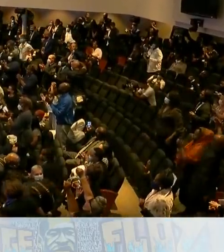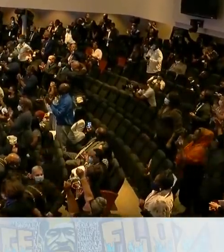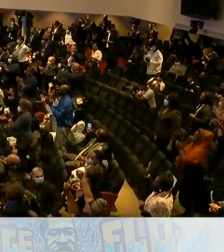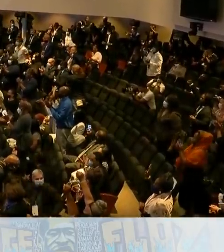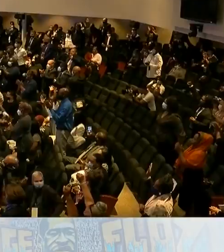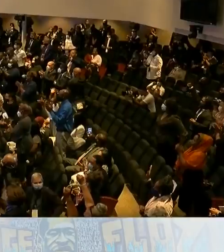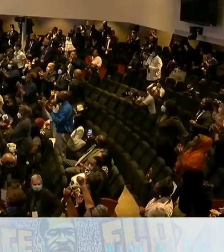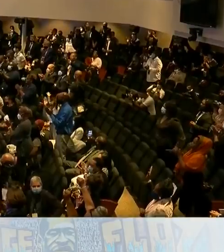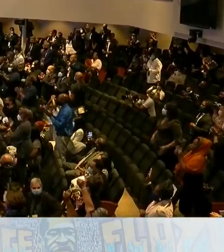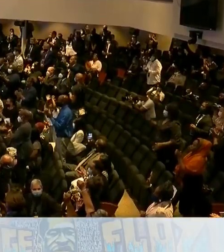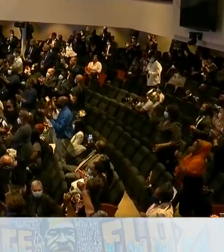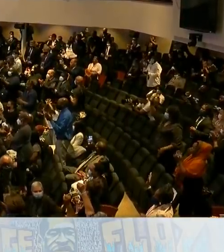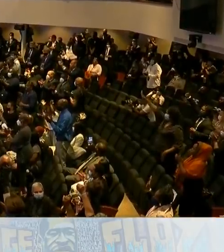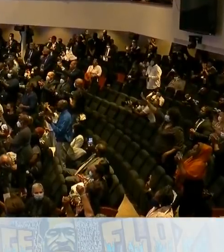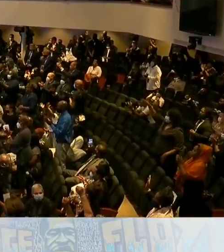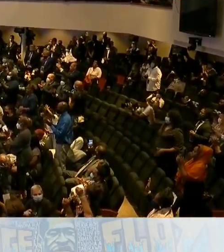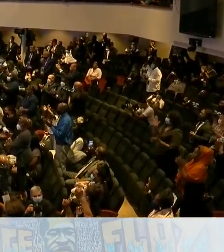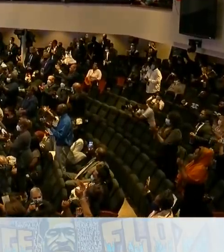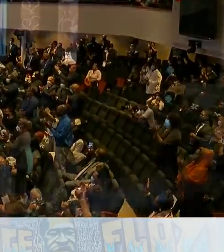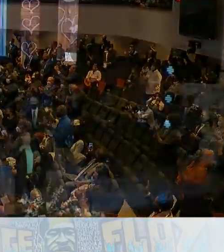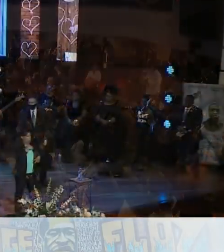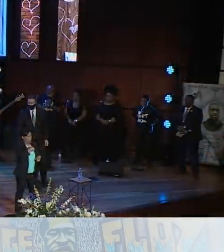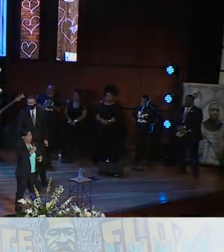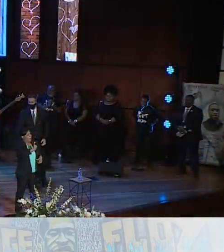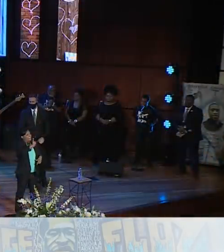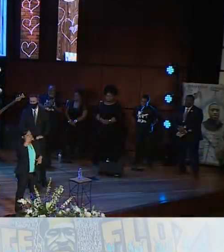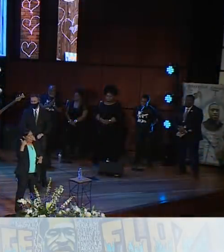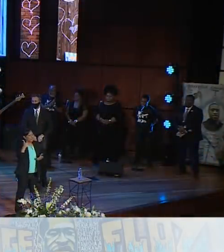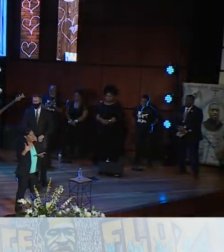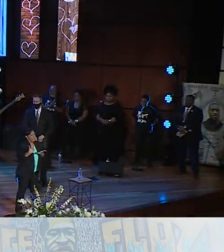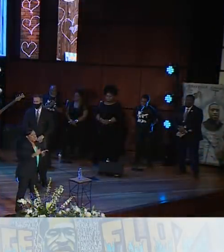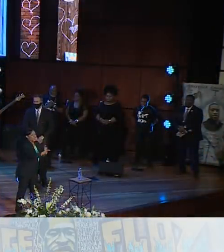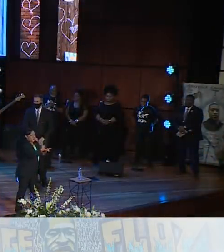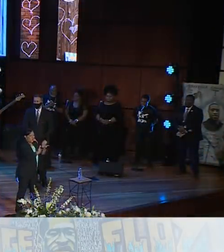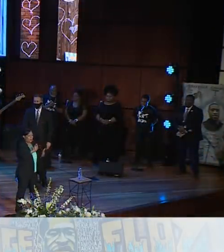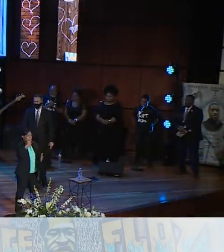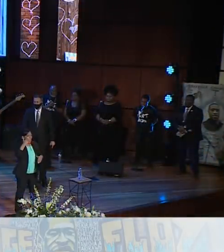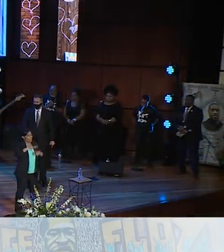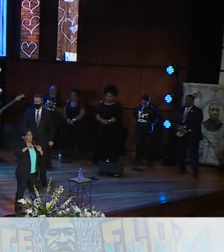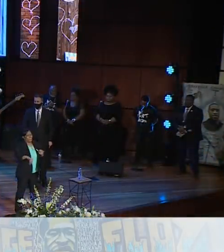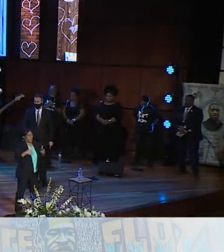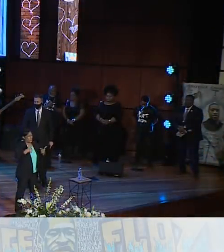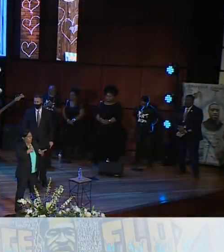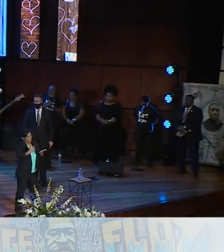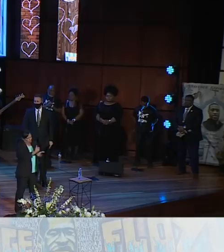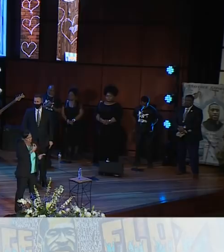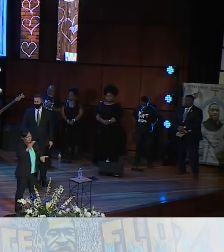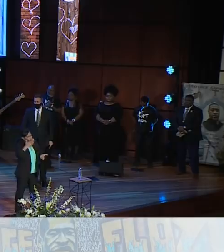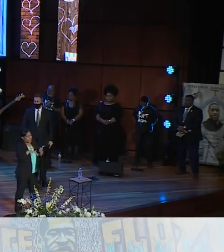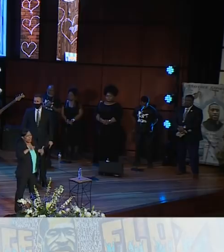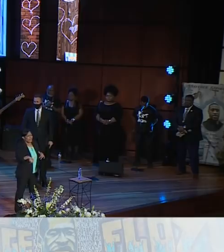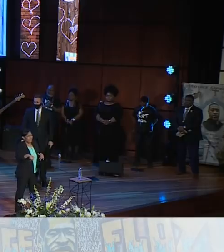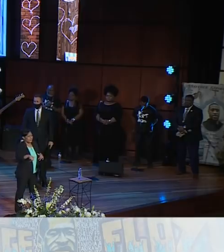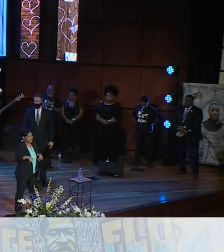INJUSTICE. WE CANNOT COOPERATE WITH TORTURE. BECAUSE GEORGE FLOYD DESERVED